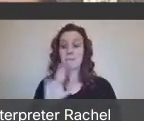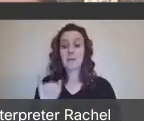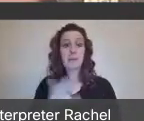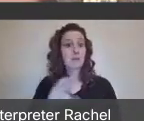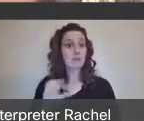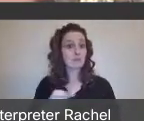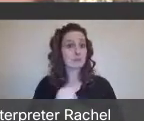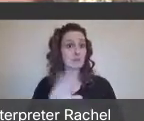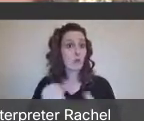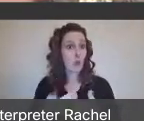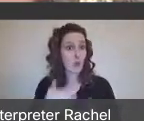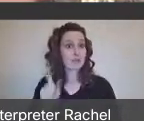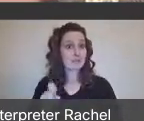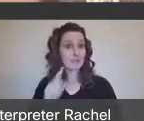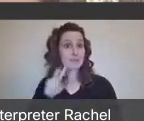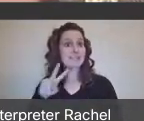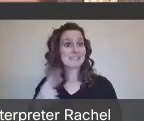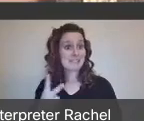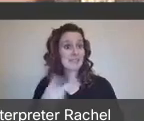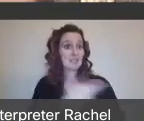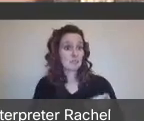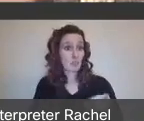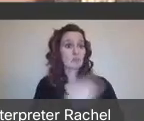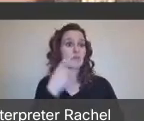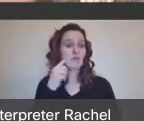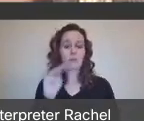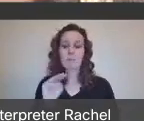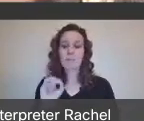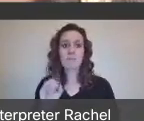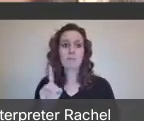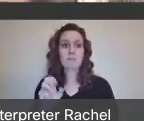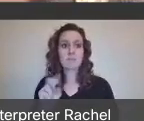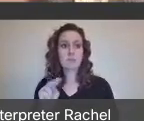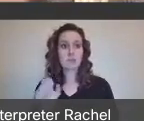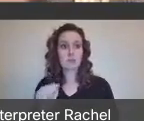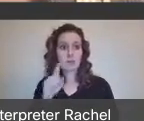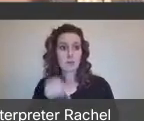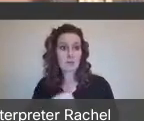second doses of Moderna for this week and I want to be clear that the Montgomery County Office